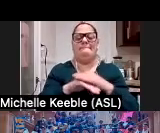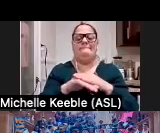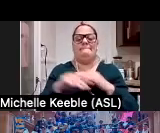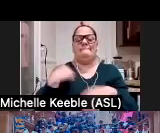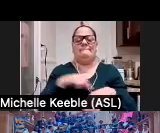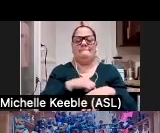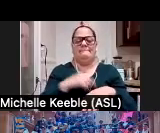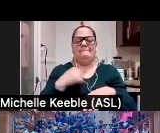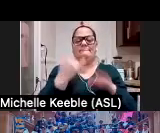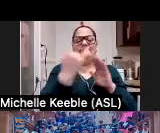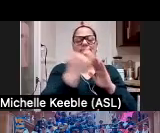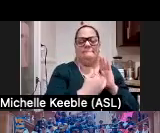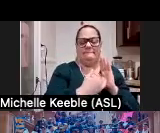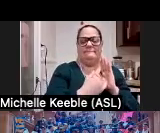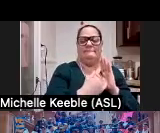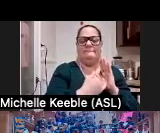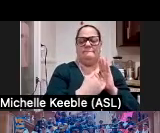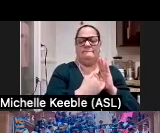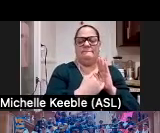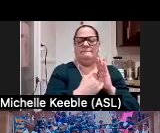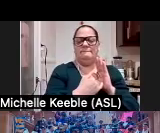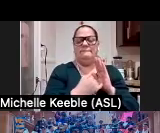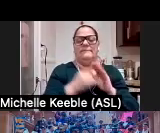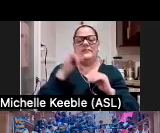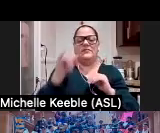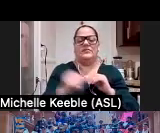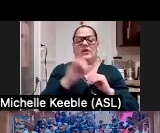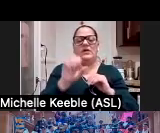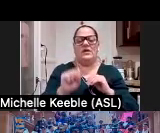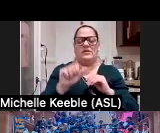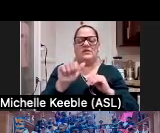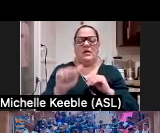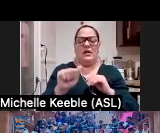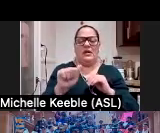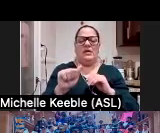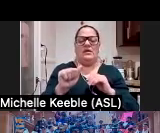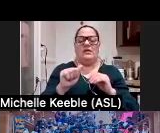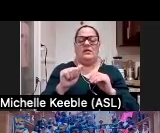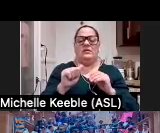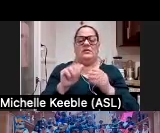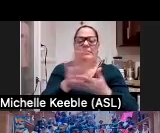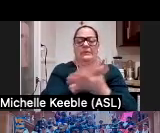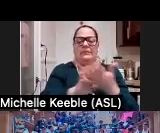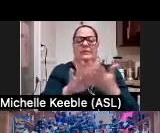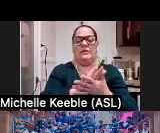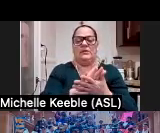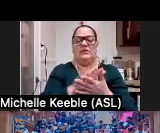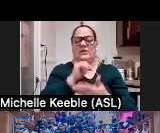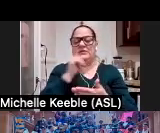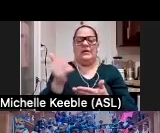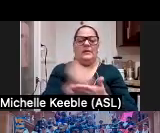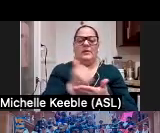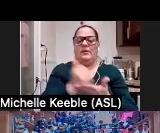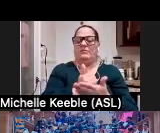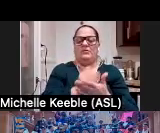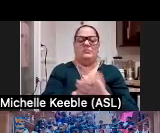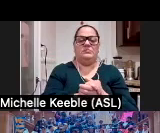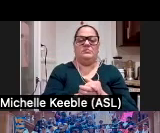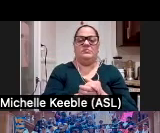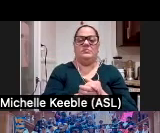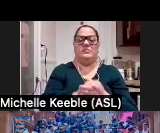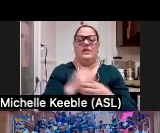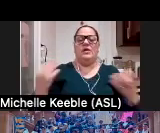designs. Um JSA/MixDesign is a nonprofit um they're an inclusive architectural design